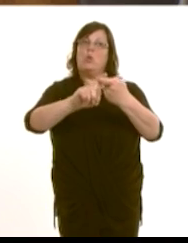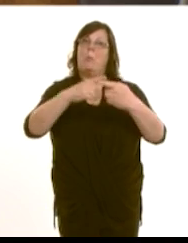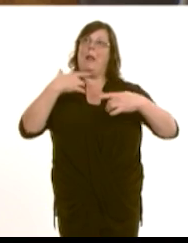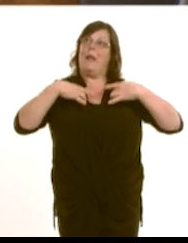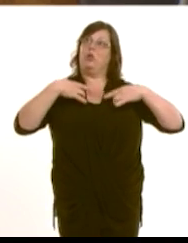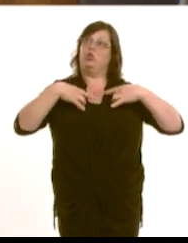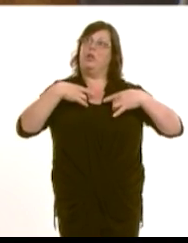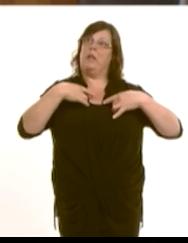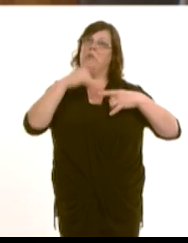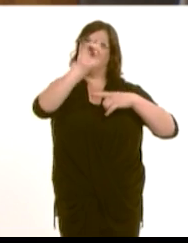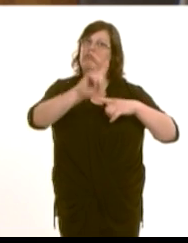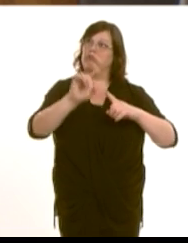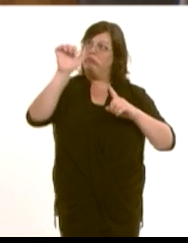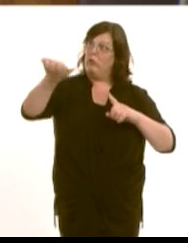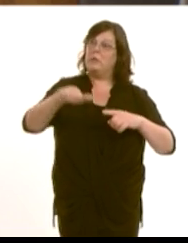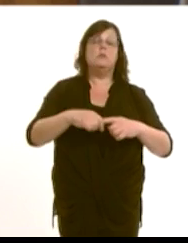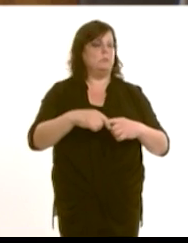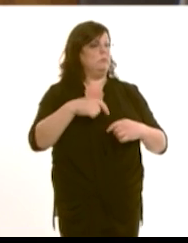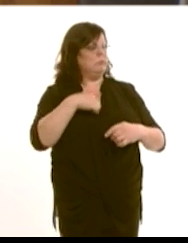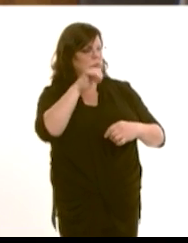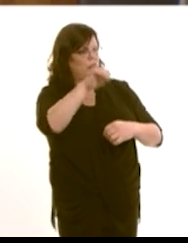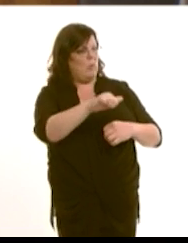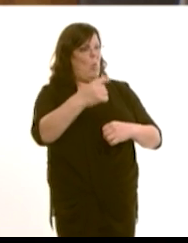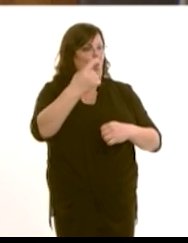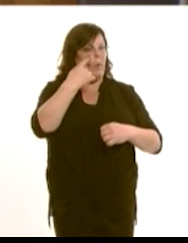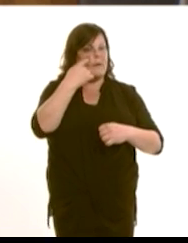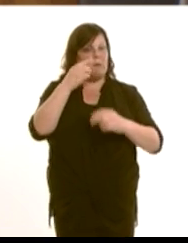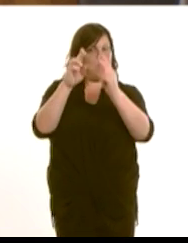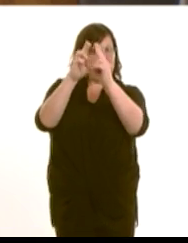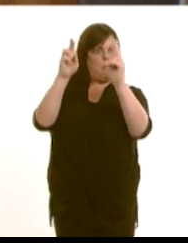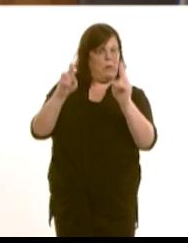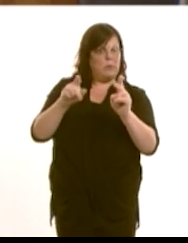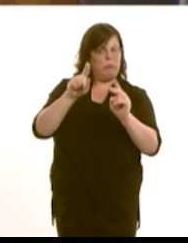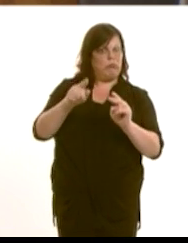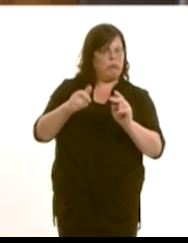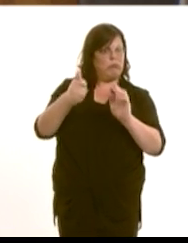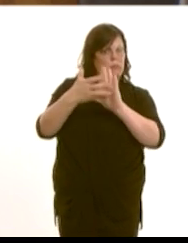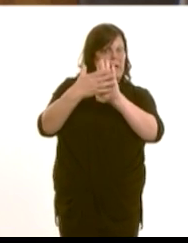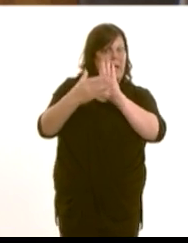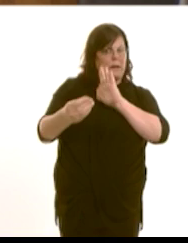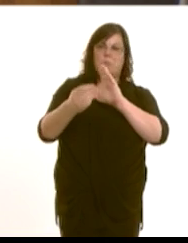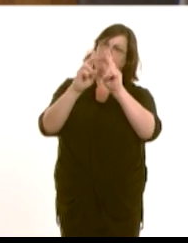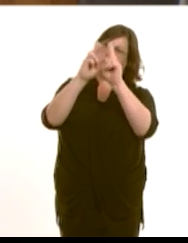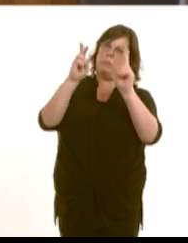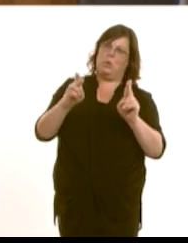Weíve seen a number of examples of that, where buildings are ëexcellentí in the BREEAM